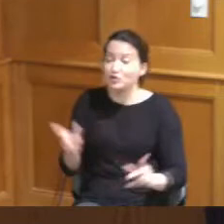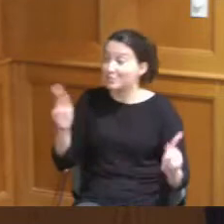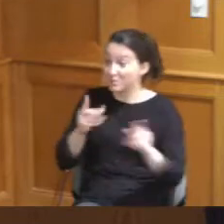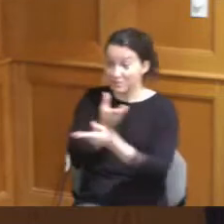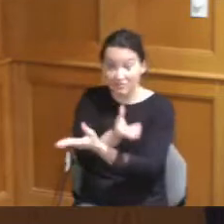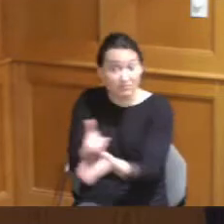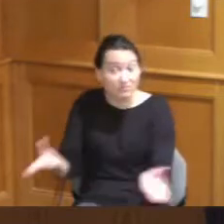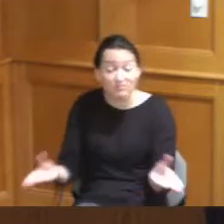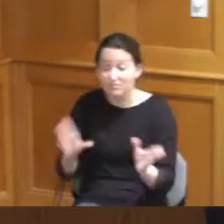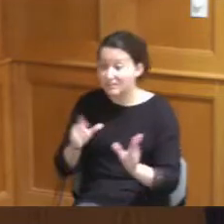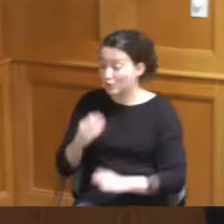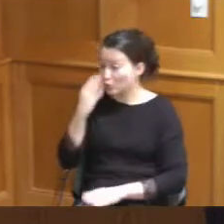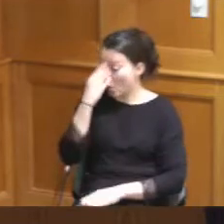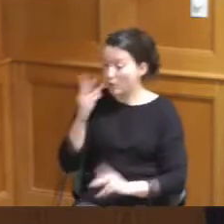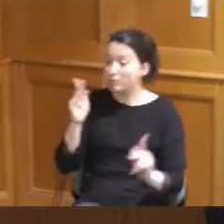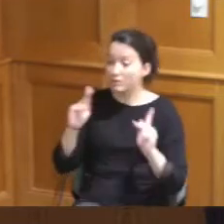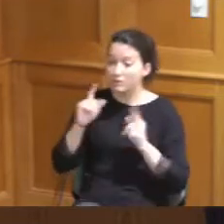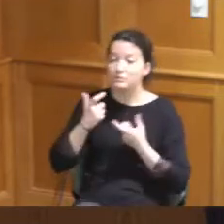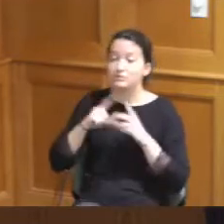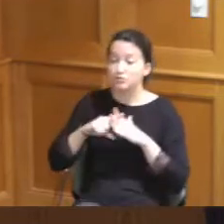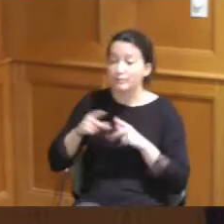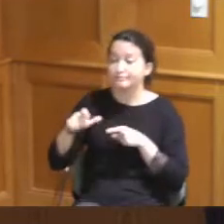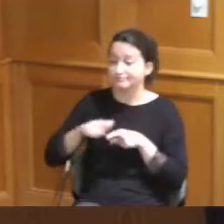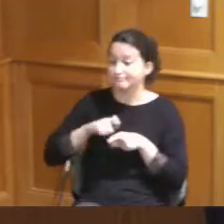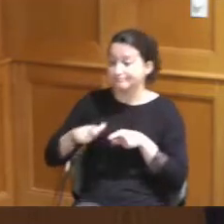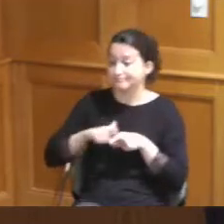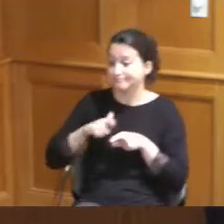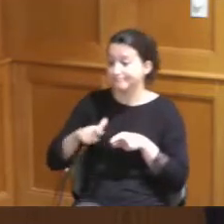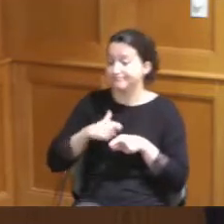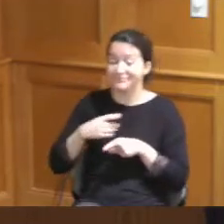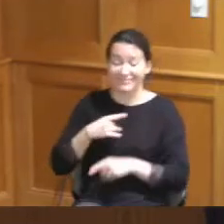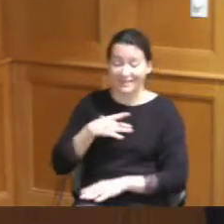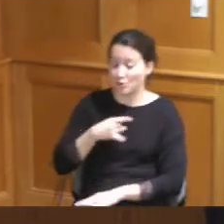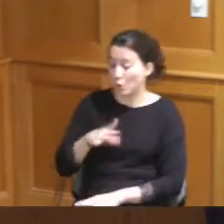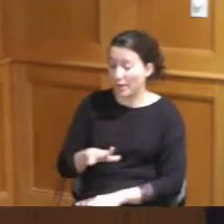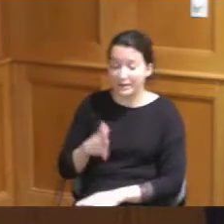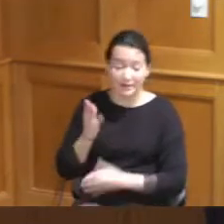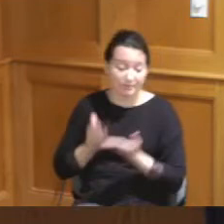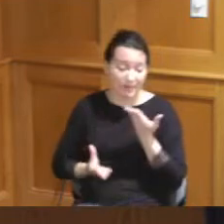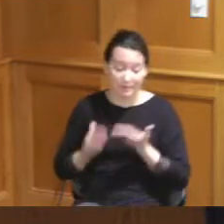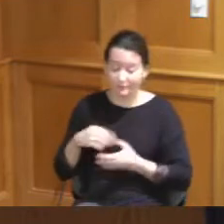know because I'm starting to get phone calls I was not in favor maybe I was outnumbered but I'm